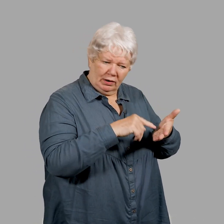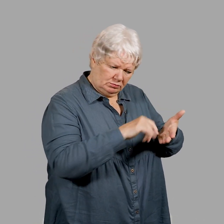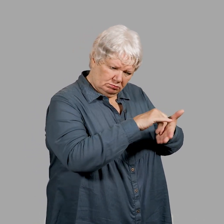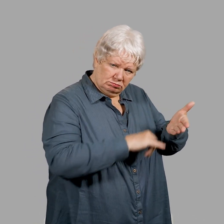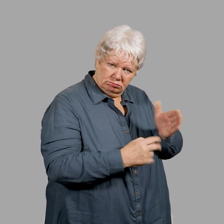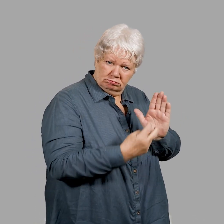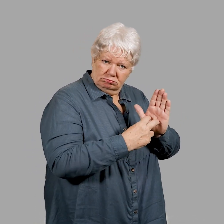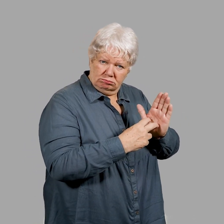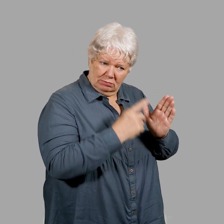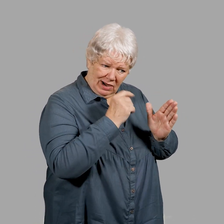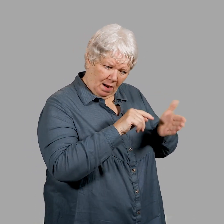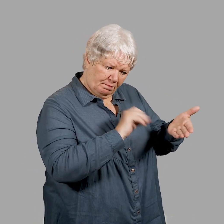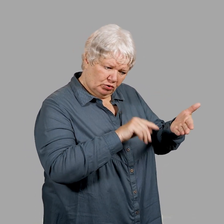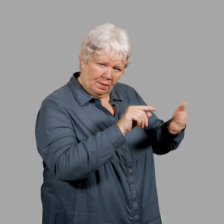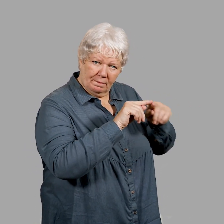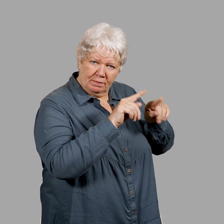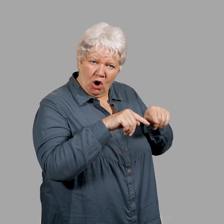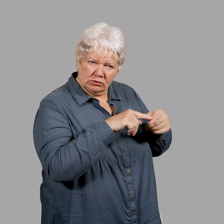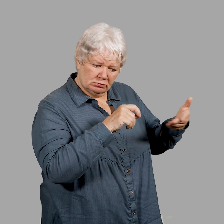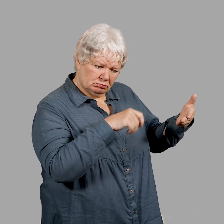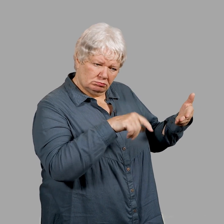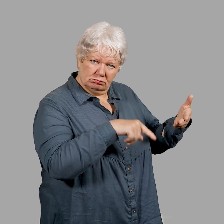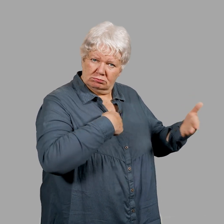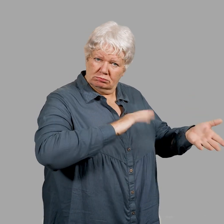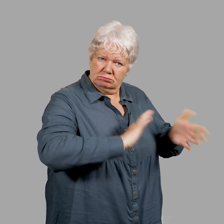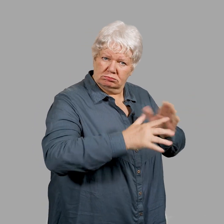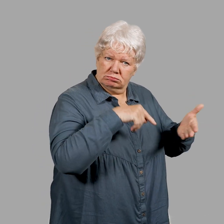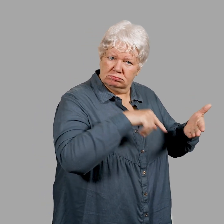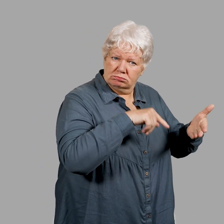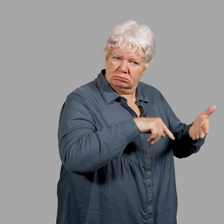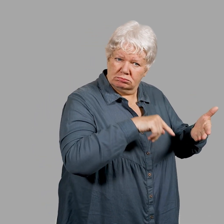can be added to the enrolment form.